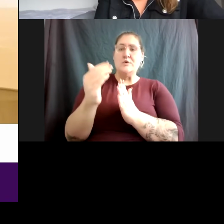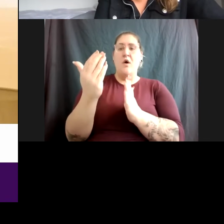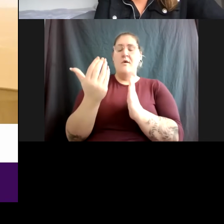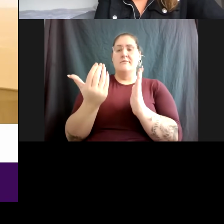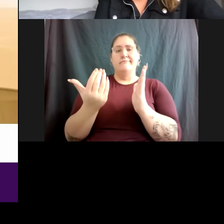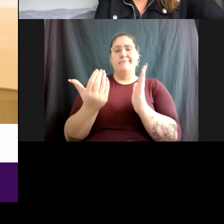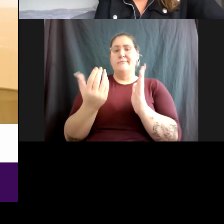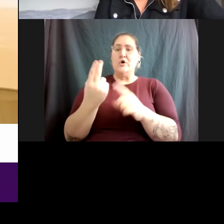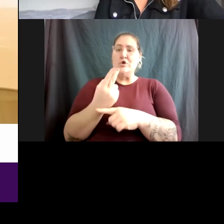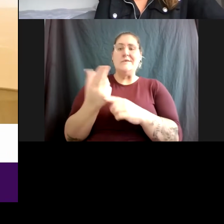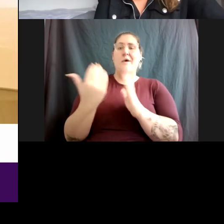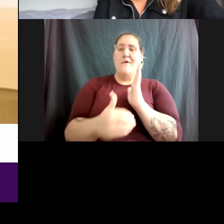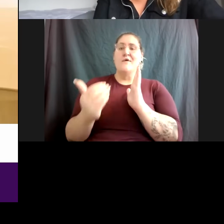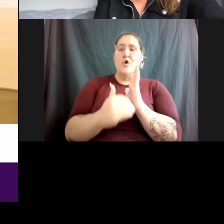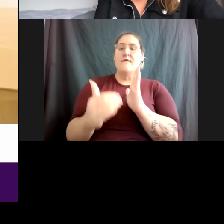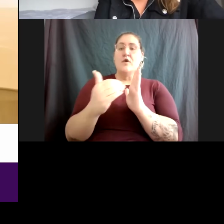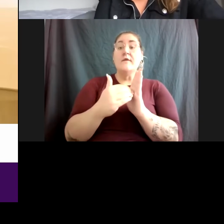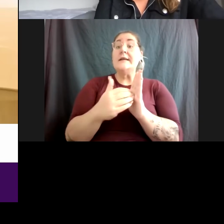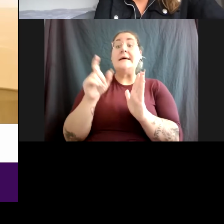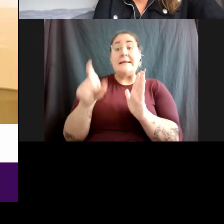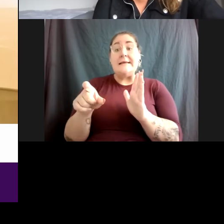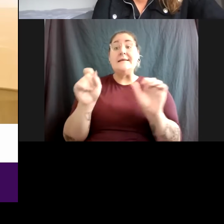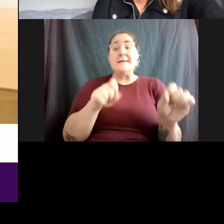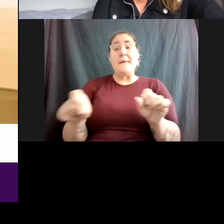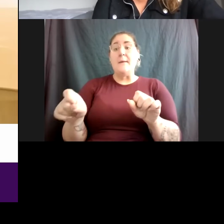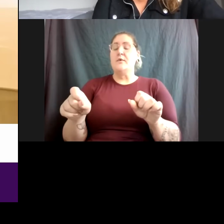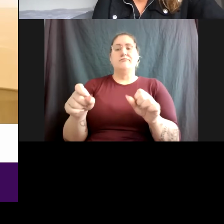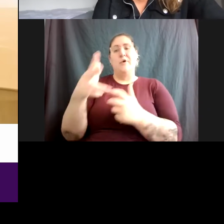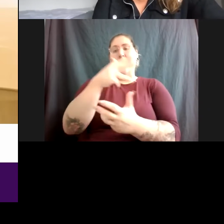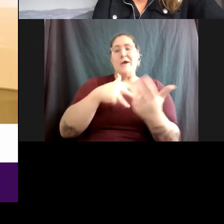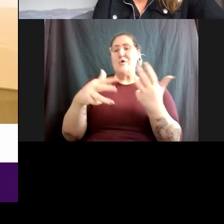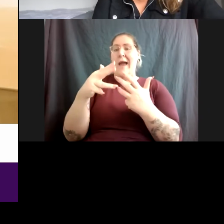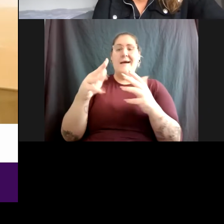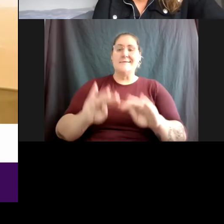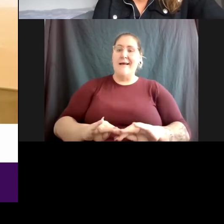so that people can comfortably interact with that. Of this is a video created by James